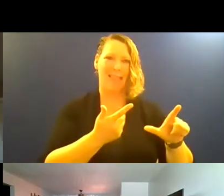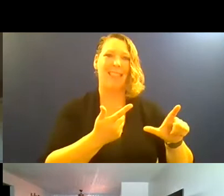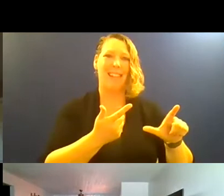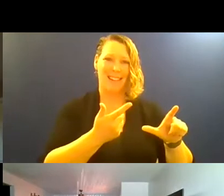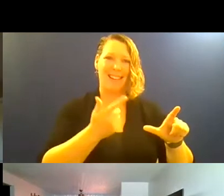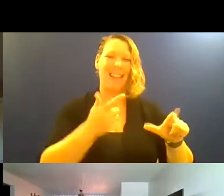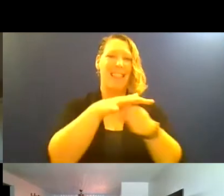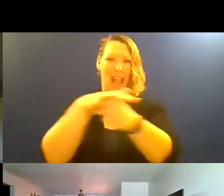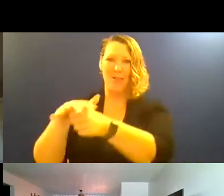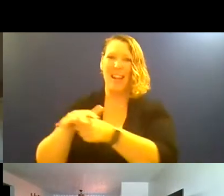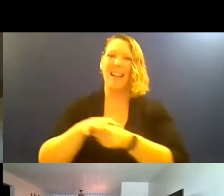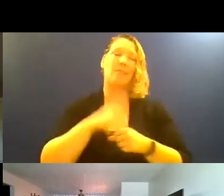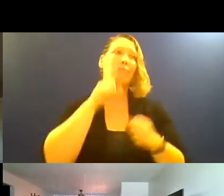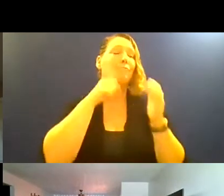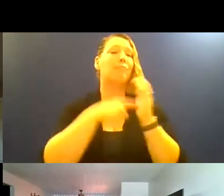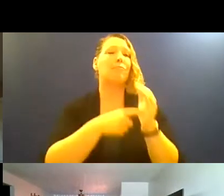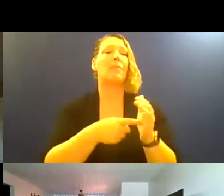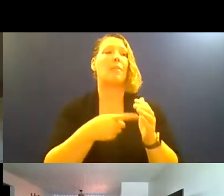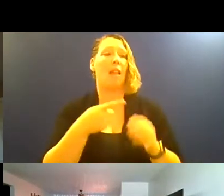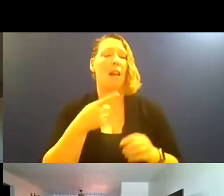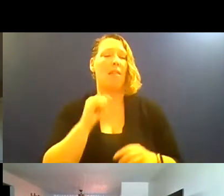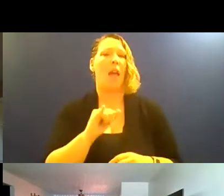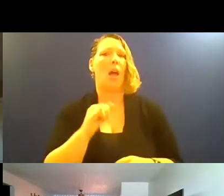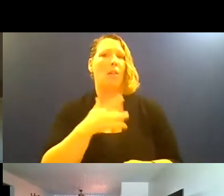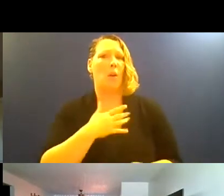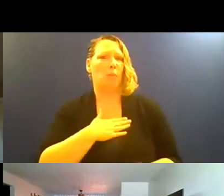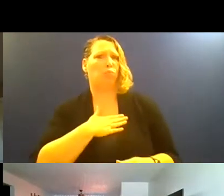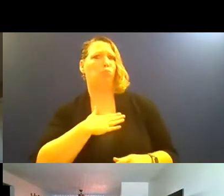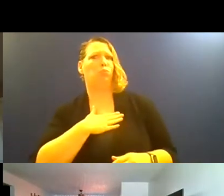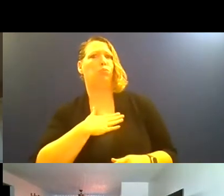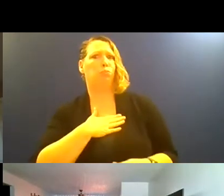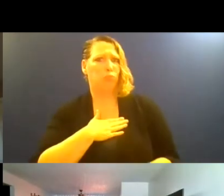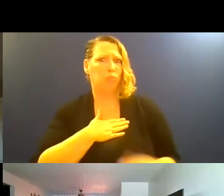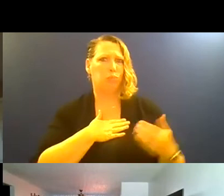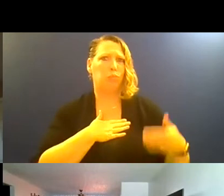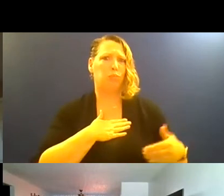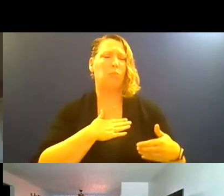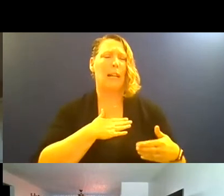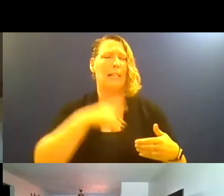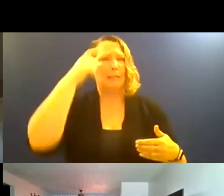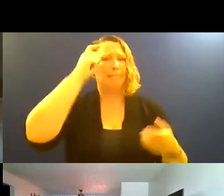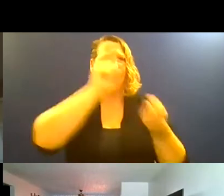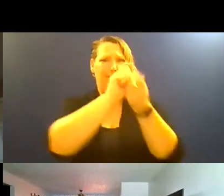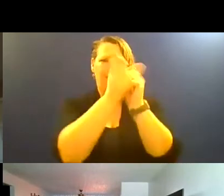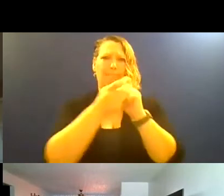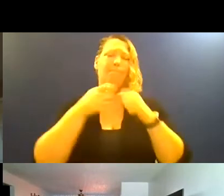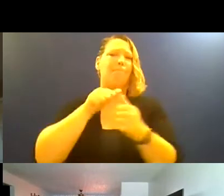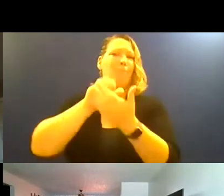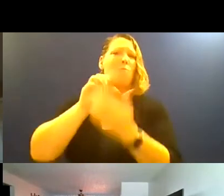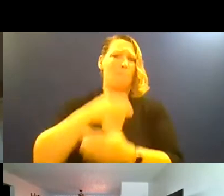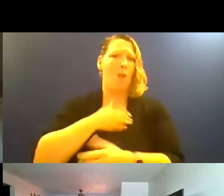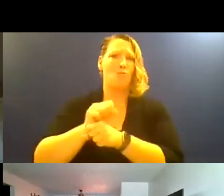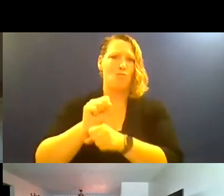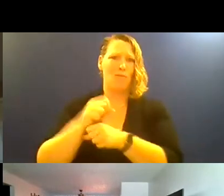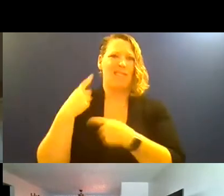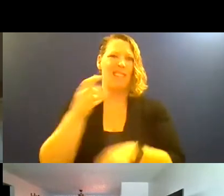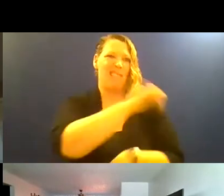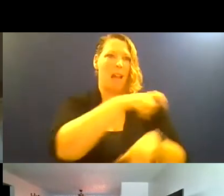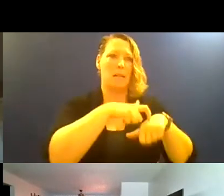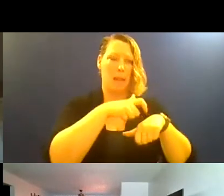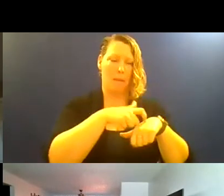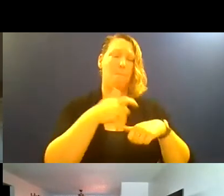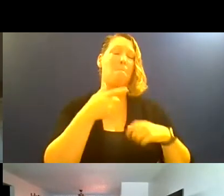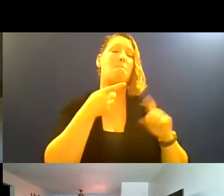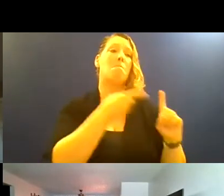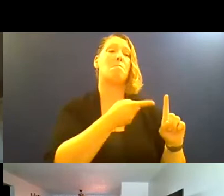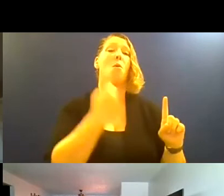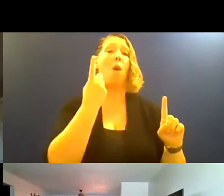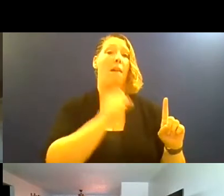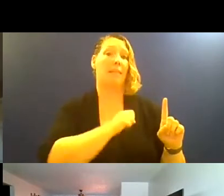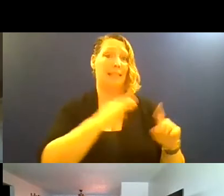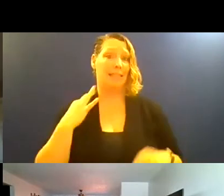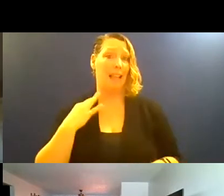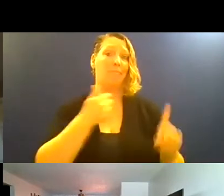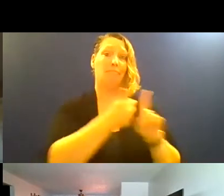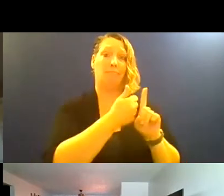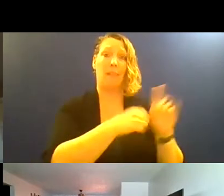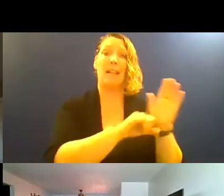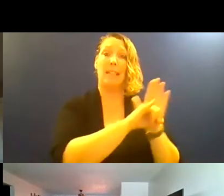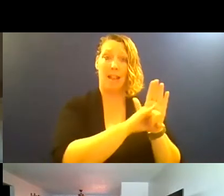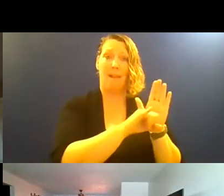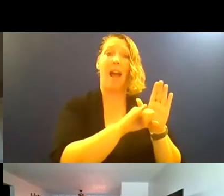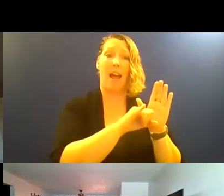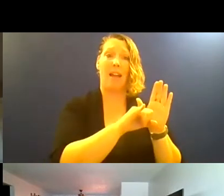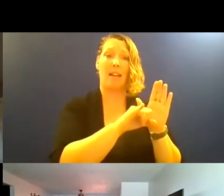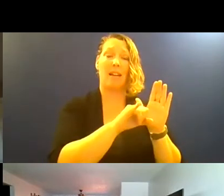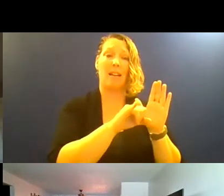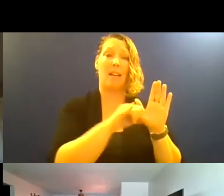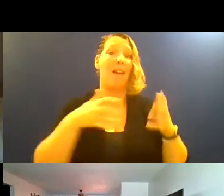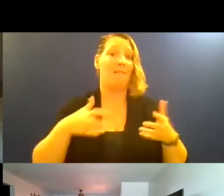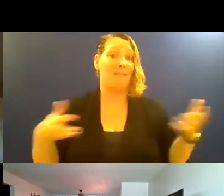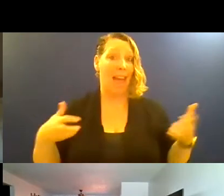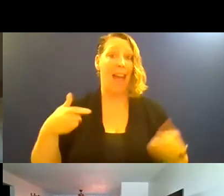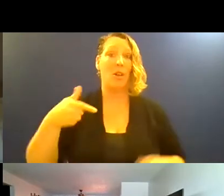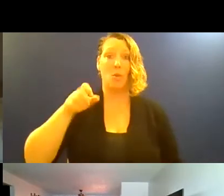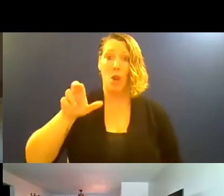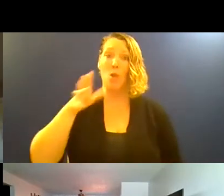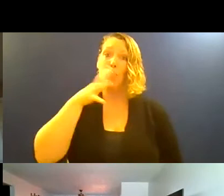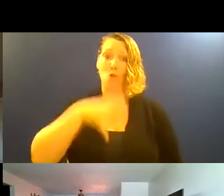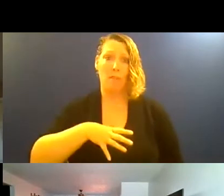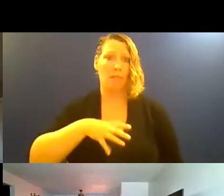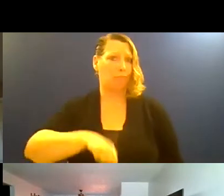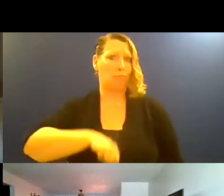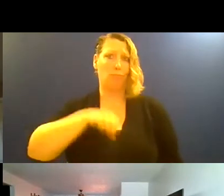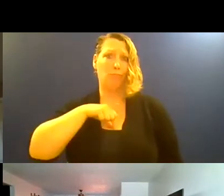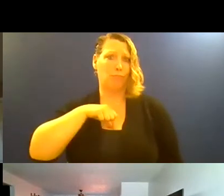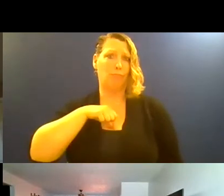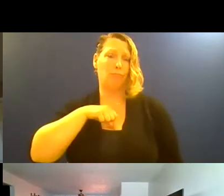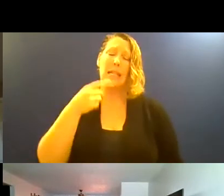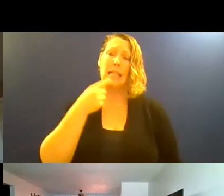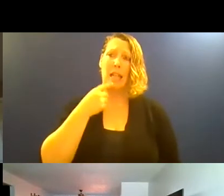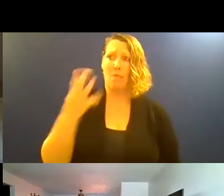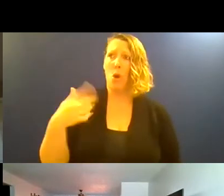And the example that I think struck my core and has really changed the way that I've been trying to approach the work and in the last few months since that moment was one of our staff who identifies as a fat queer woman, very proudly said to me, we host